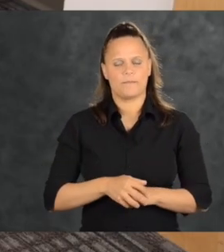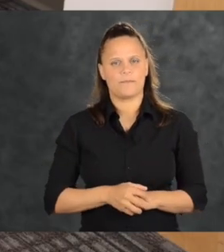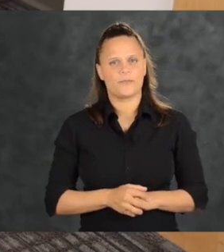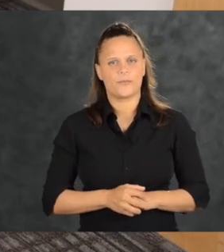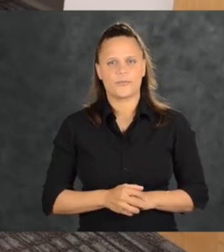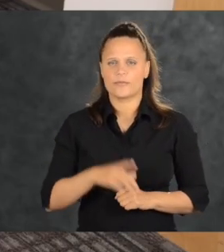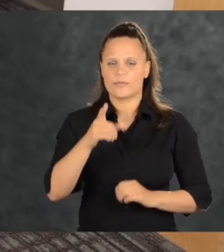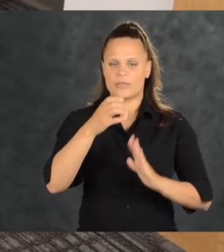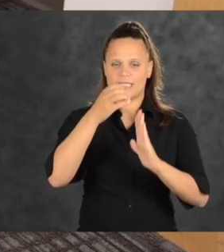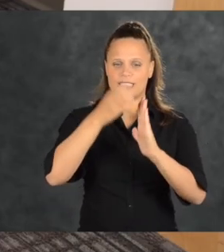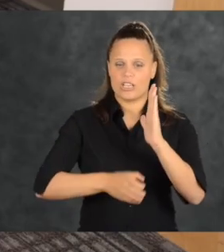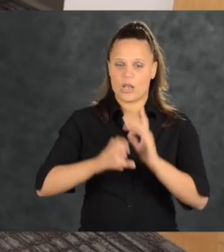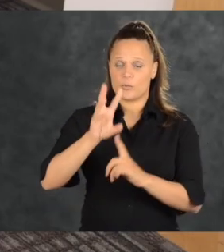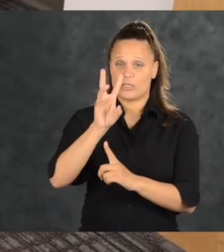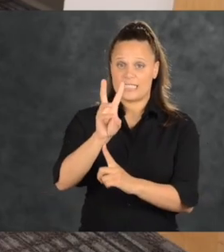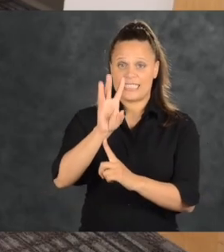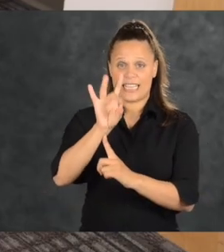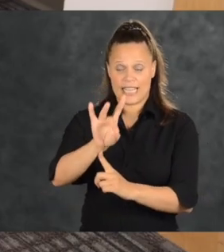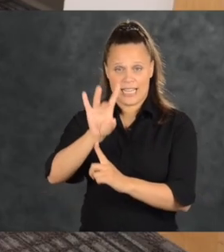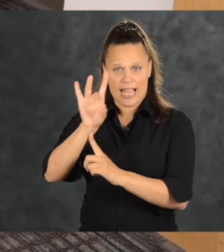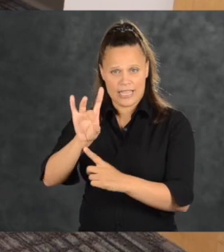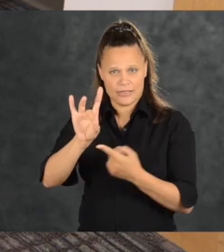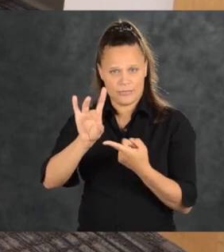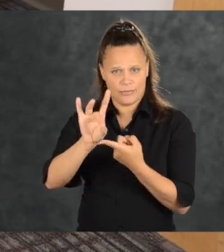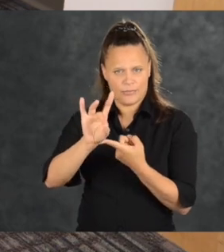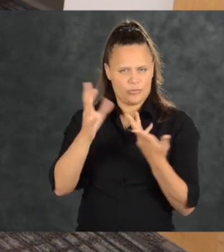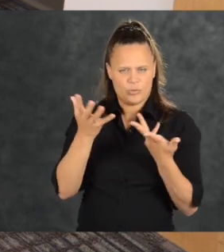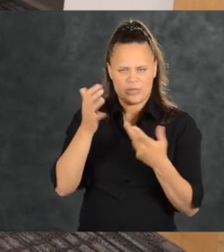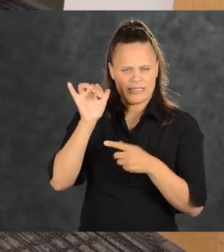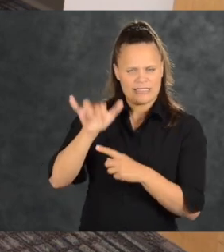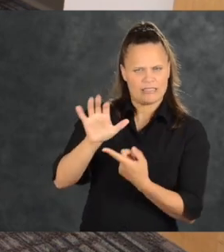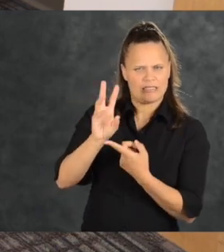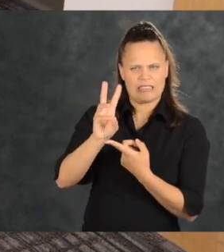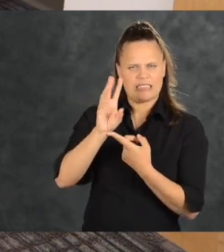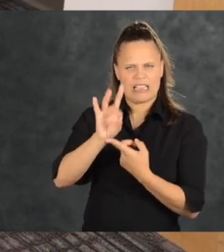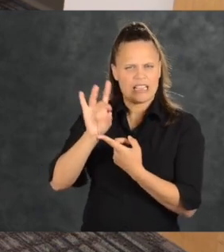opportunity for me and I definitely encourage everyone to participate in as much as they can